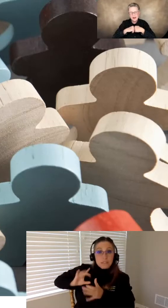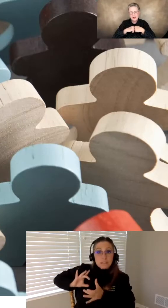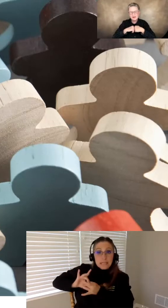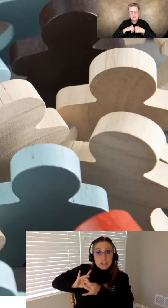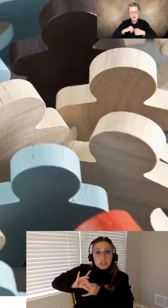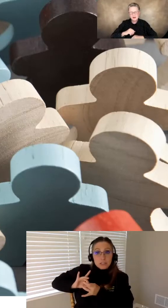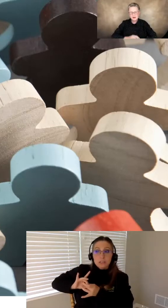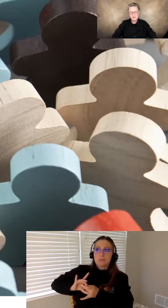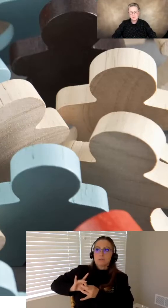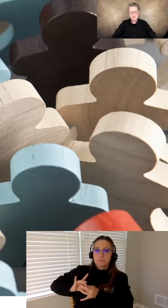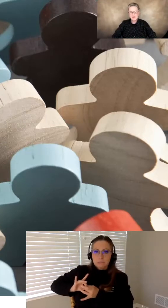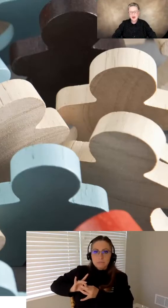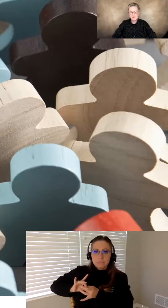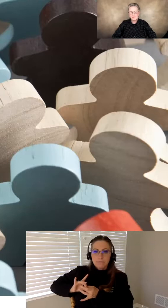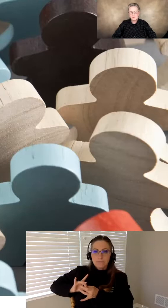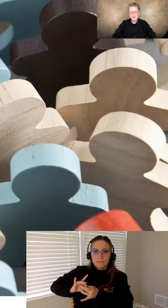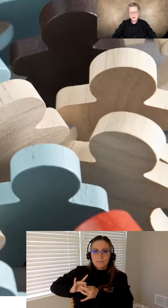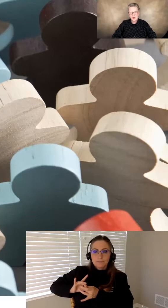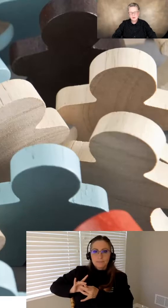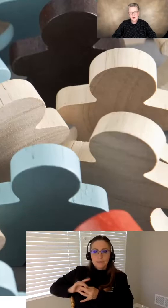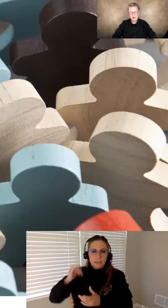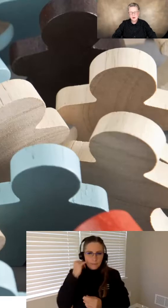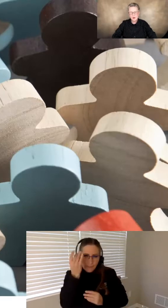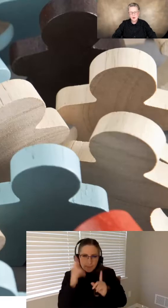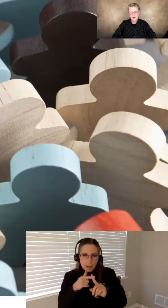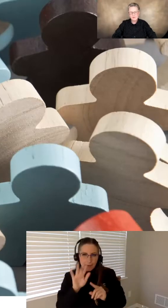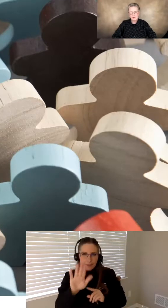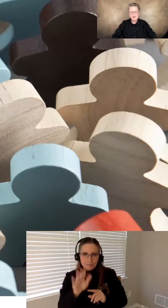and I think that if you think about that in your own life